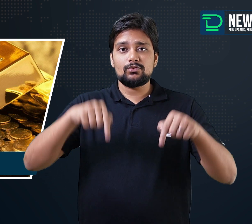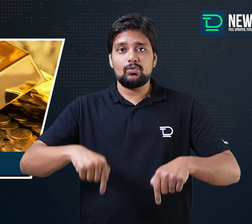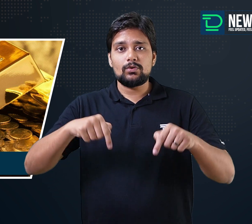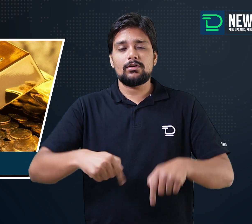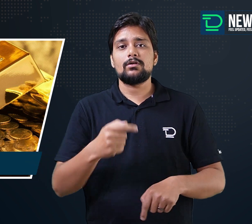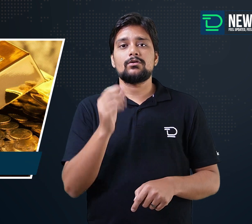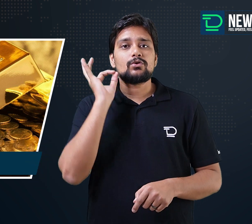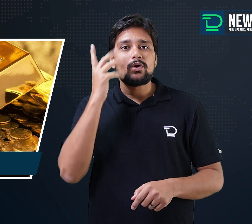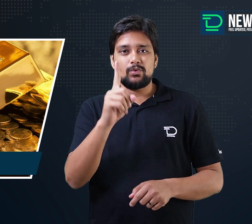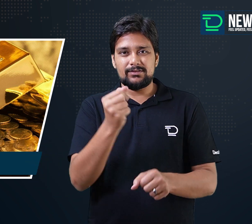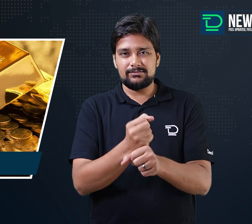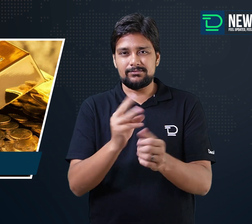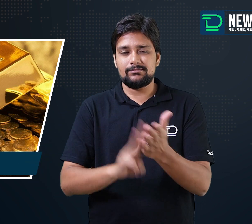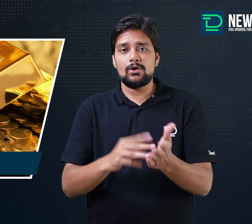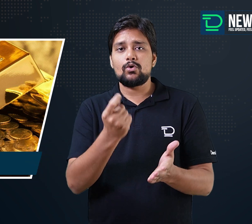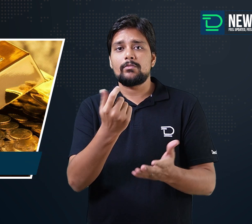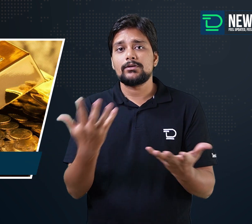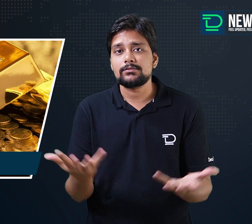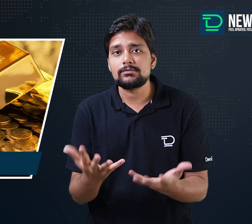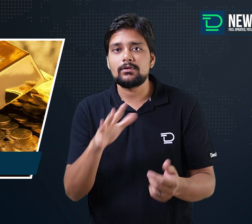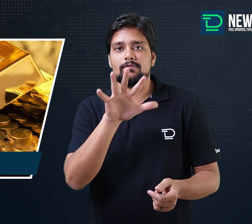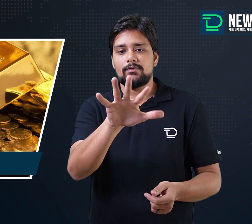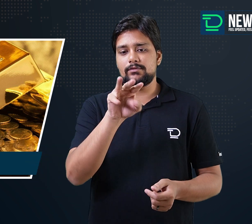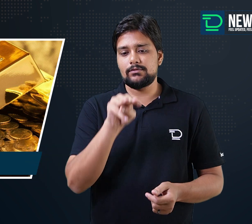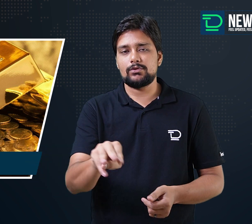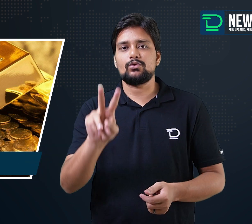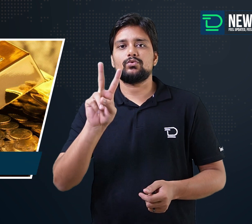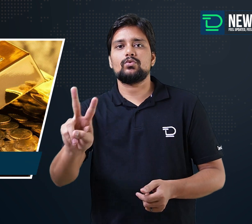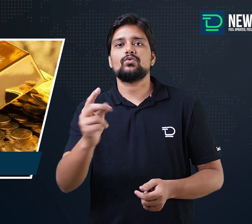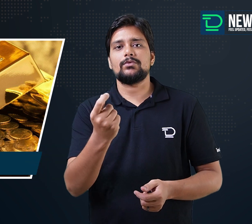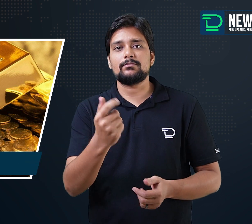Today’s gold rate, 1 gram, is ₹ 5002.